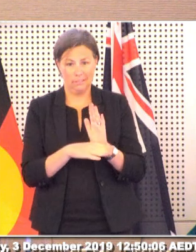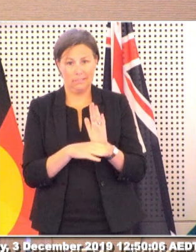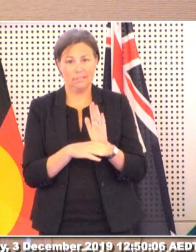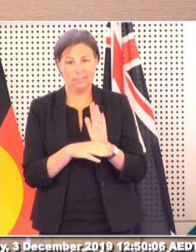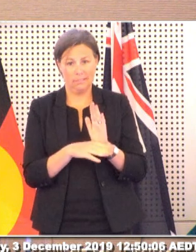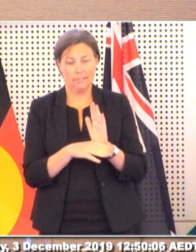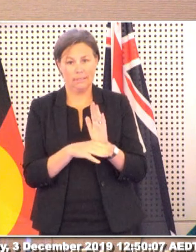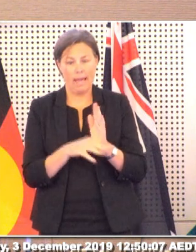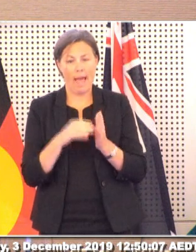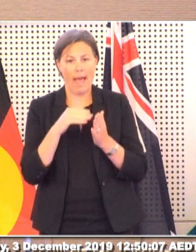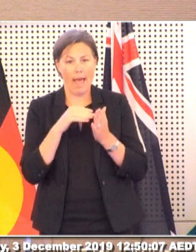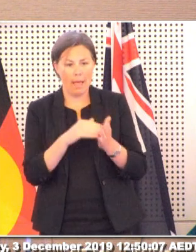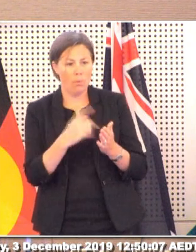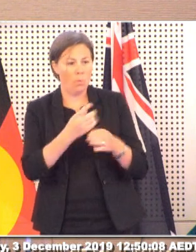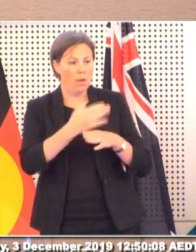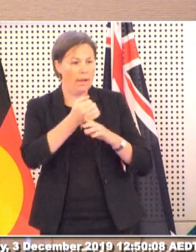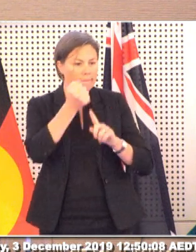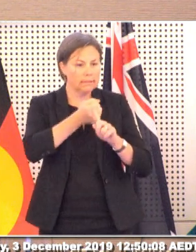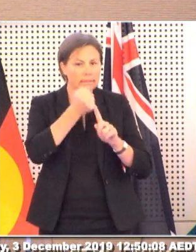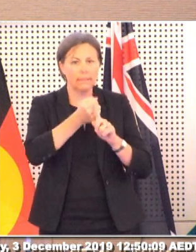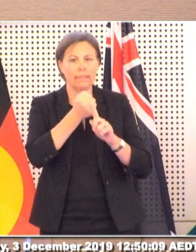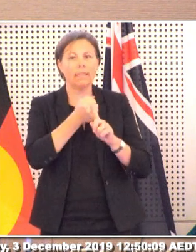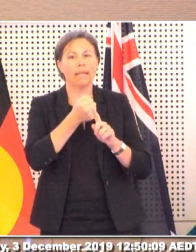advocate guardians guidance on how they might make decisions.